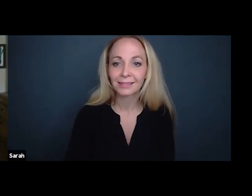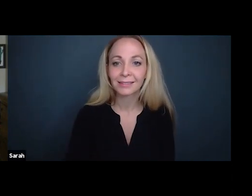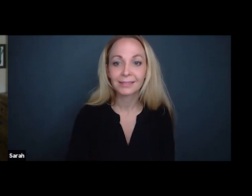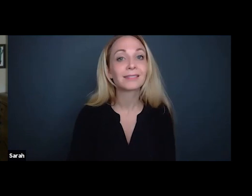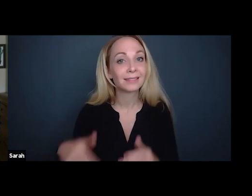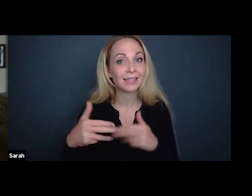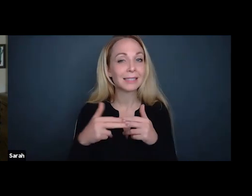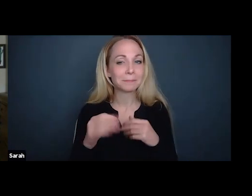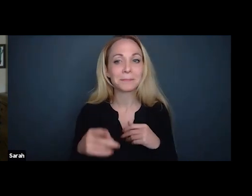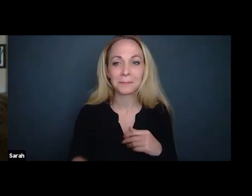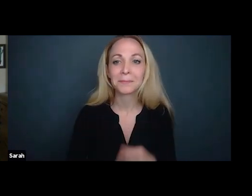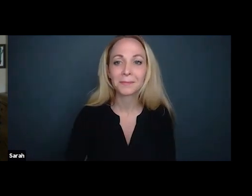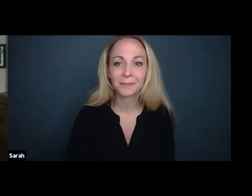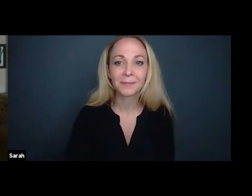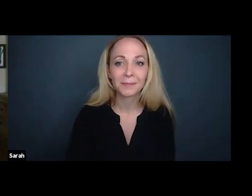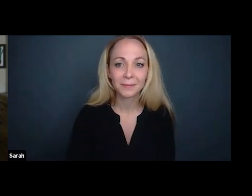Next slide.